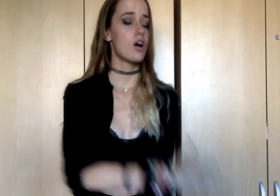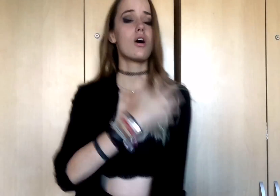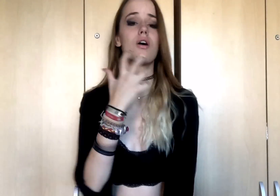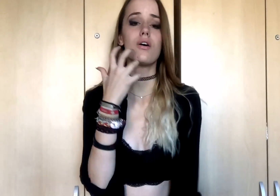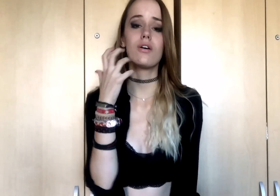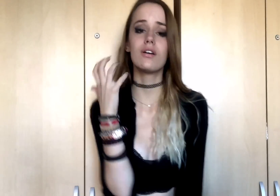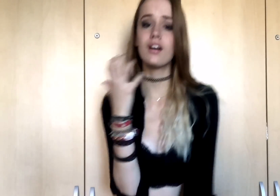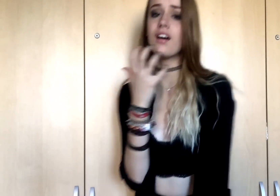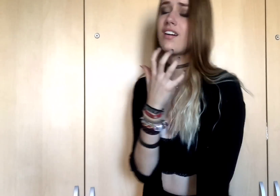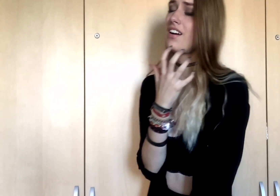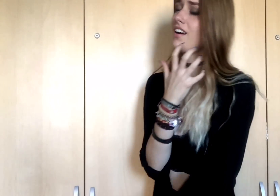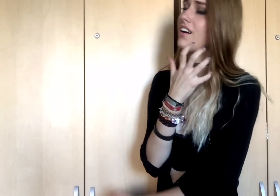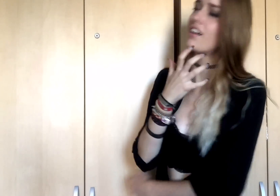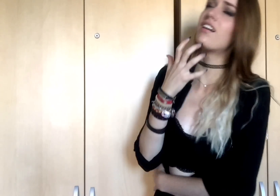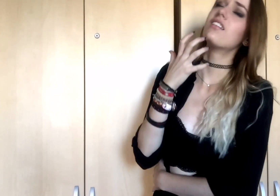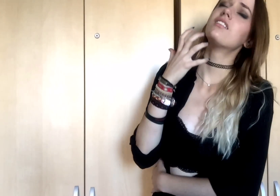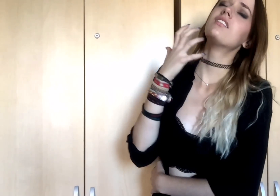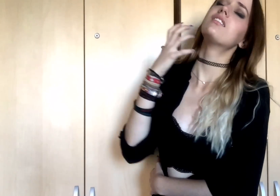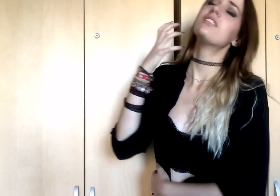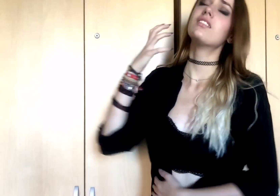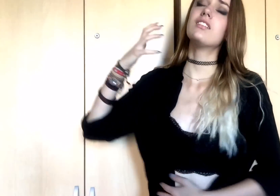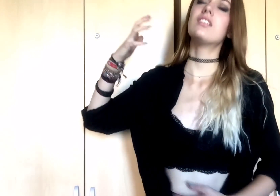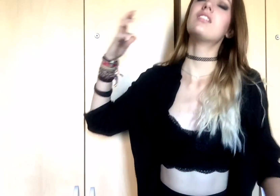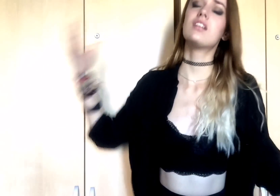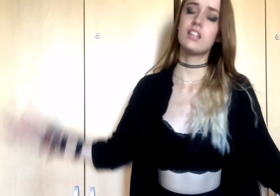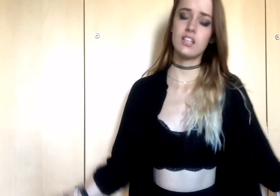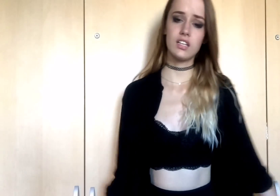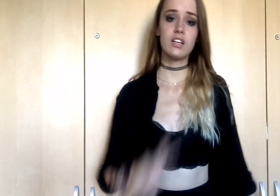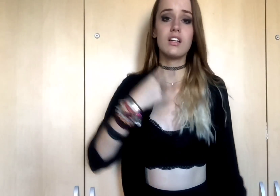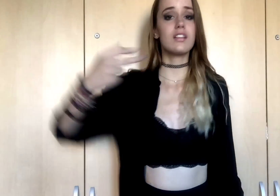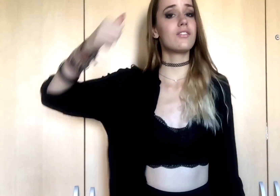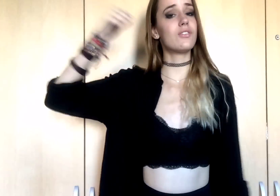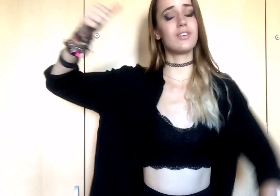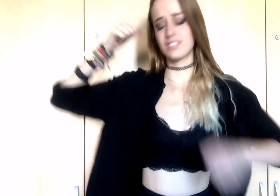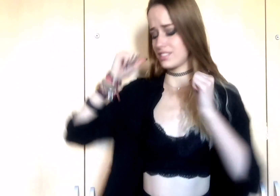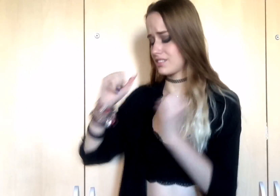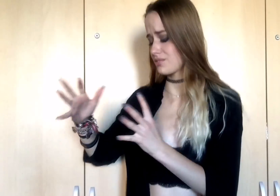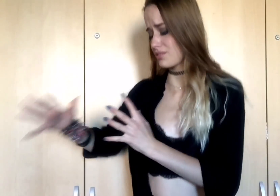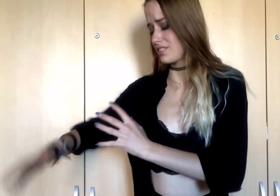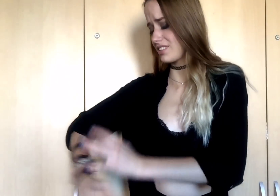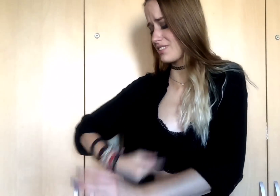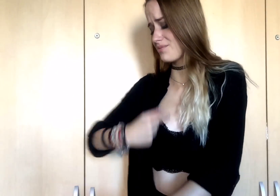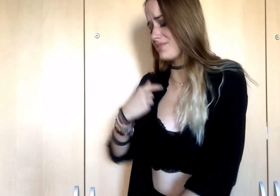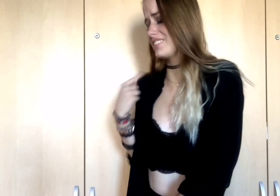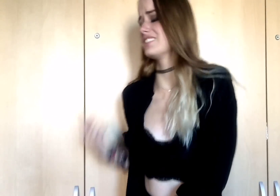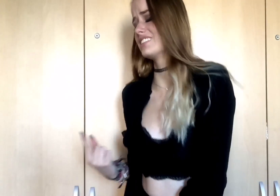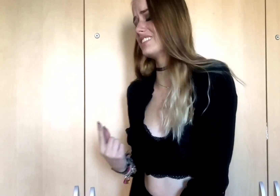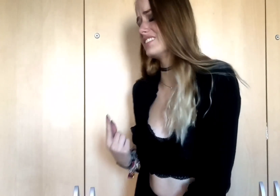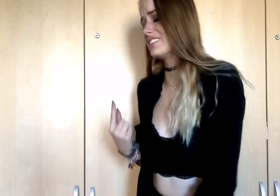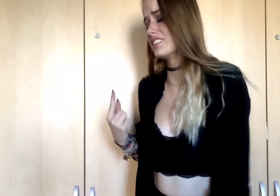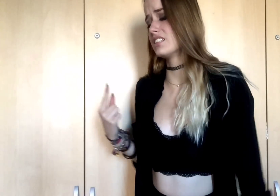Oh ooh oh ooh oh oh These voices won't leave me alone